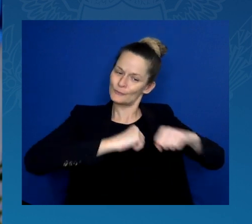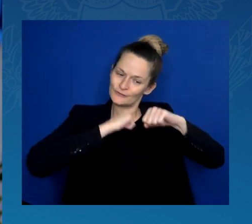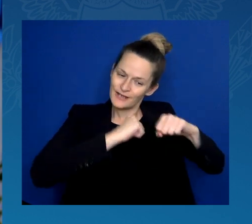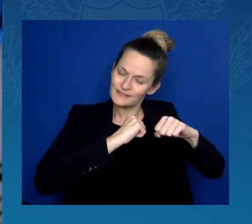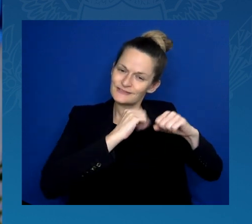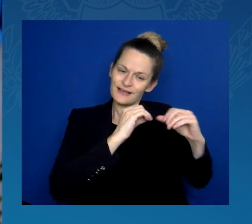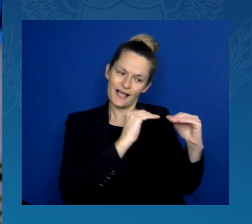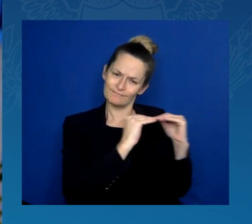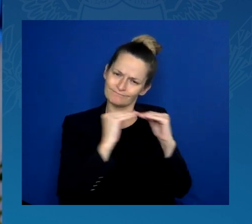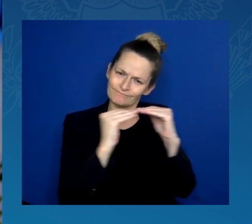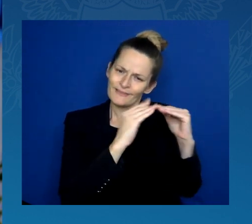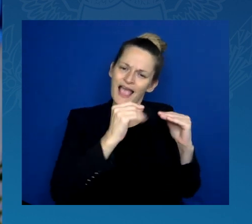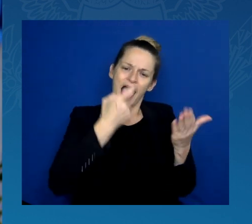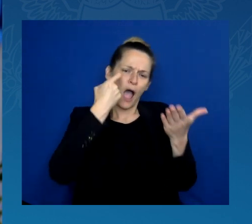that those workers do.